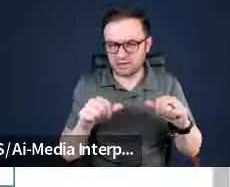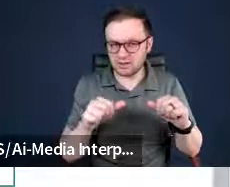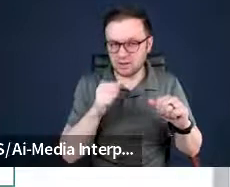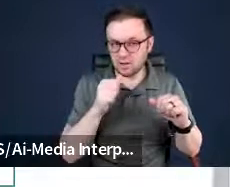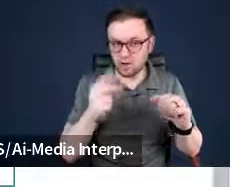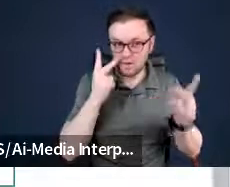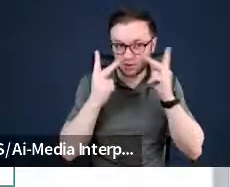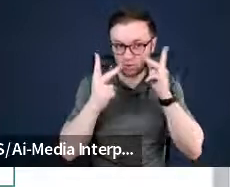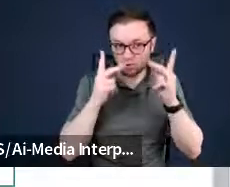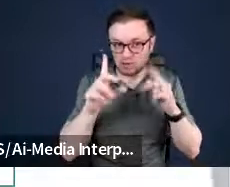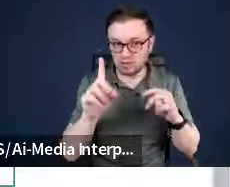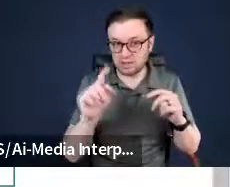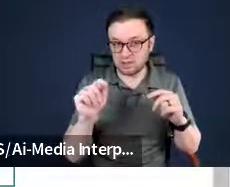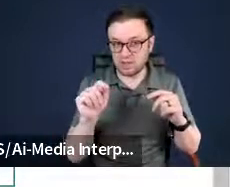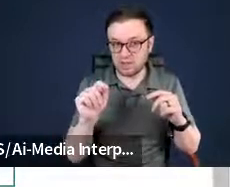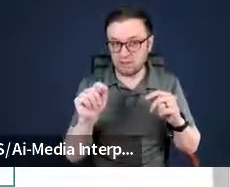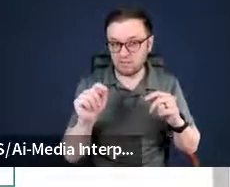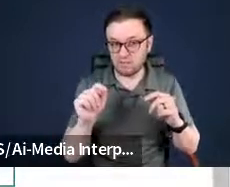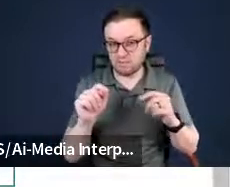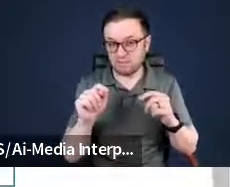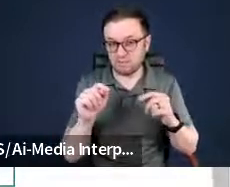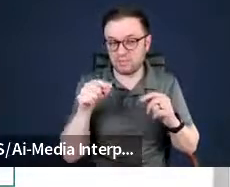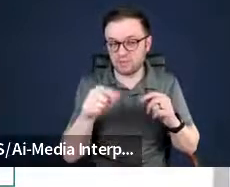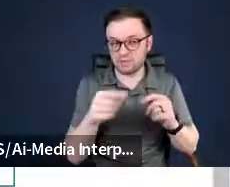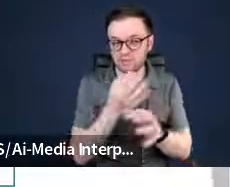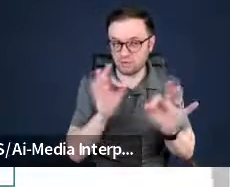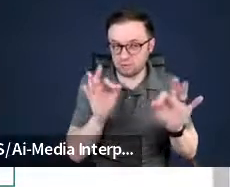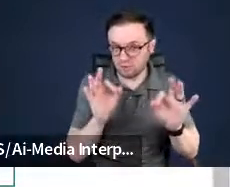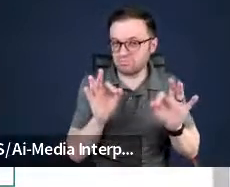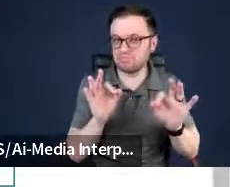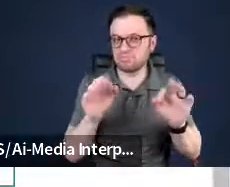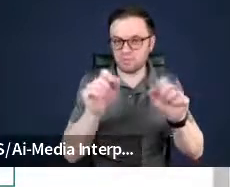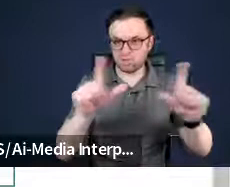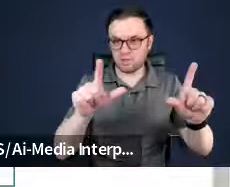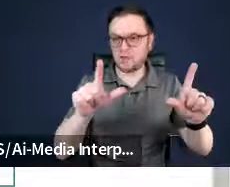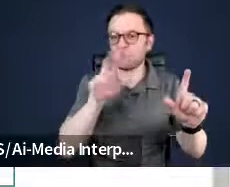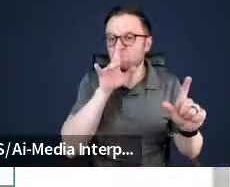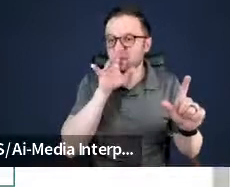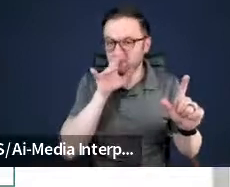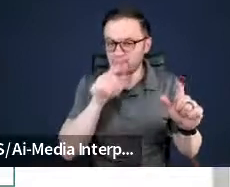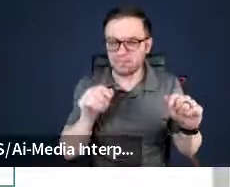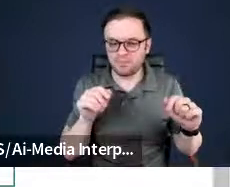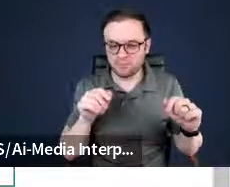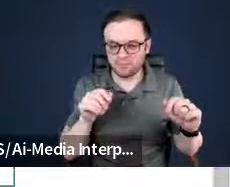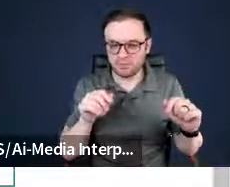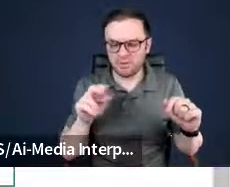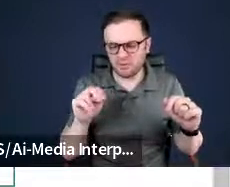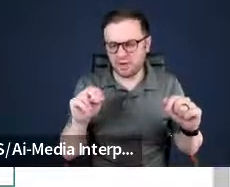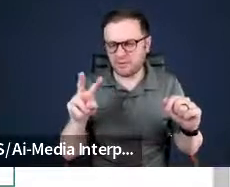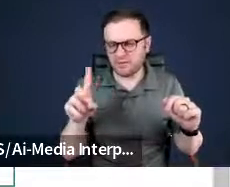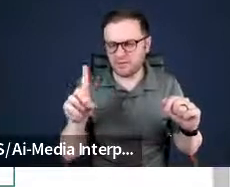JAWS is a commercial product from freedom scientific and NVDA is a free open-source screen reader.